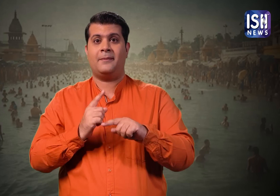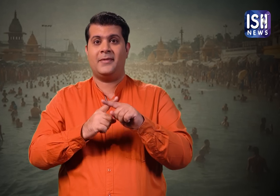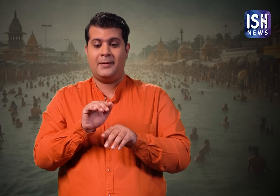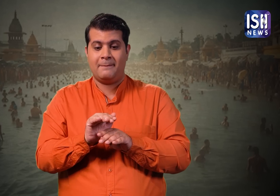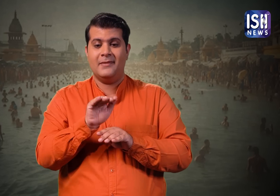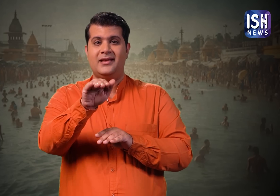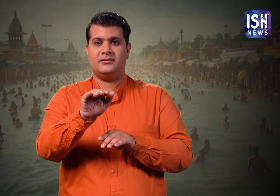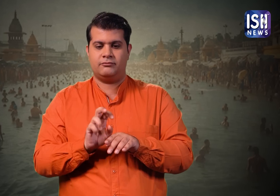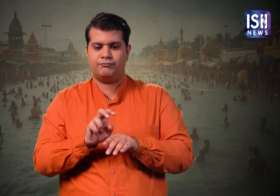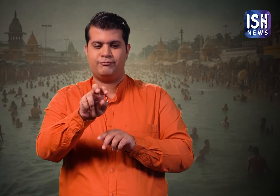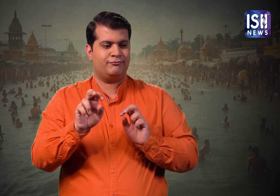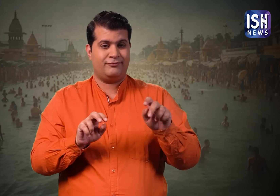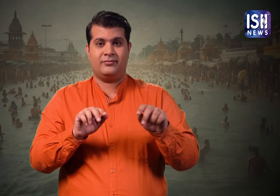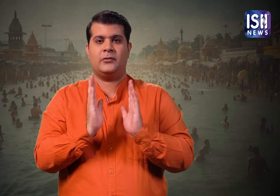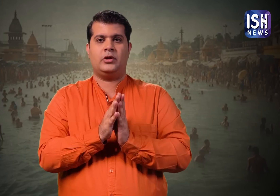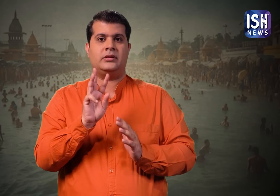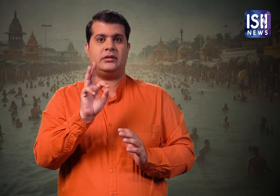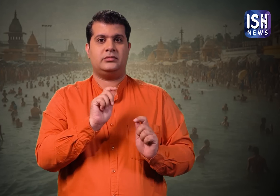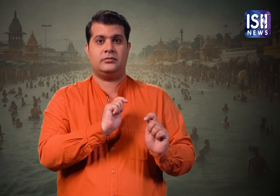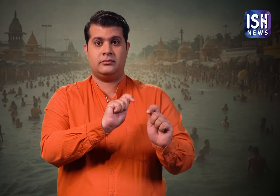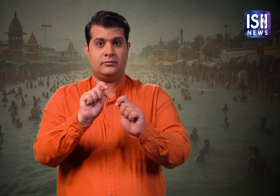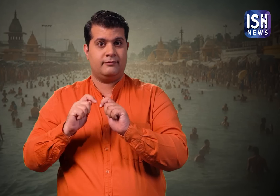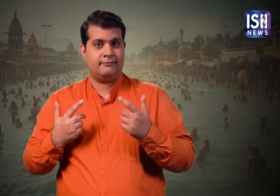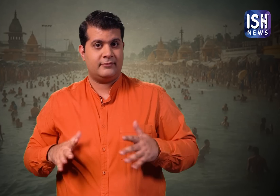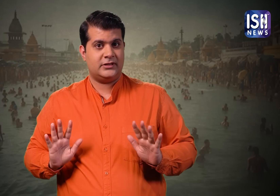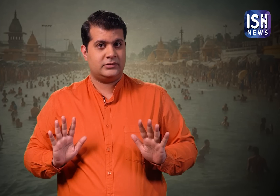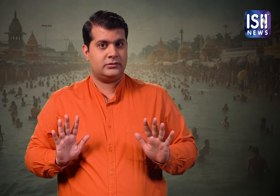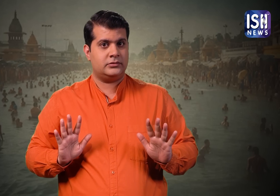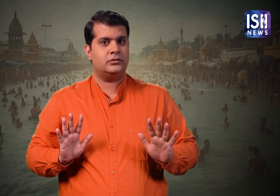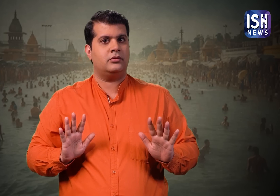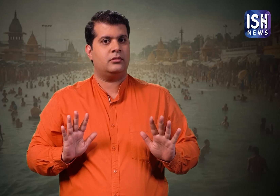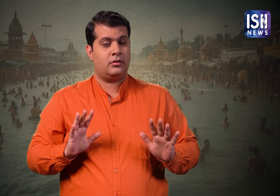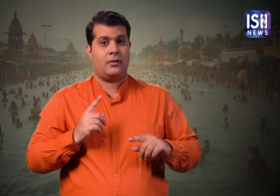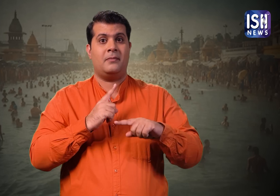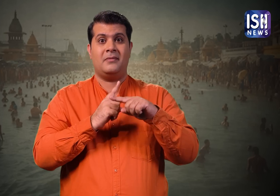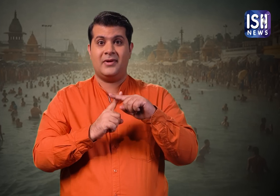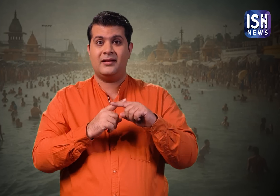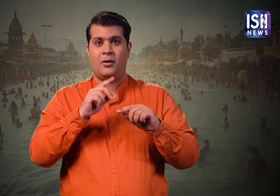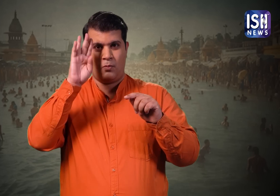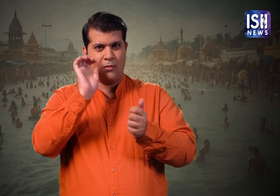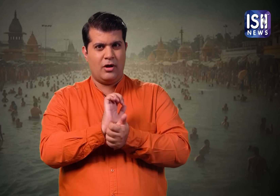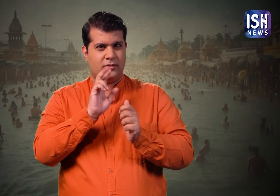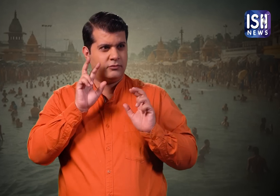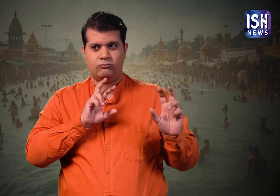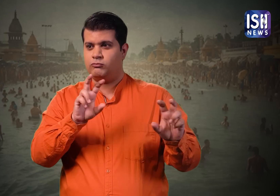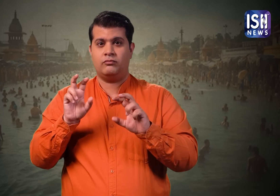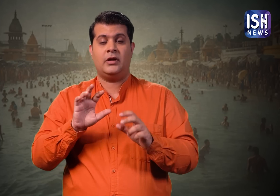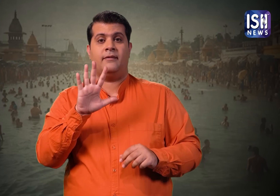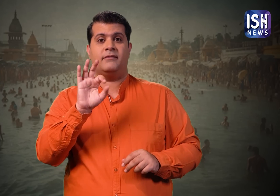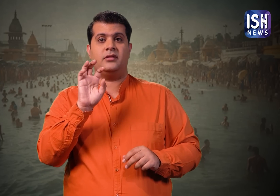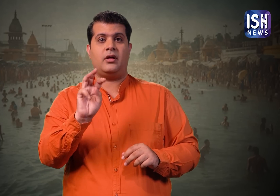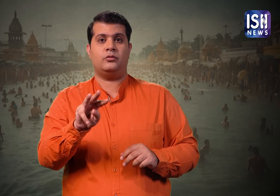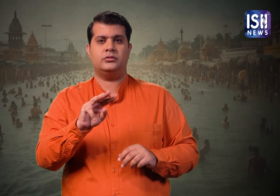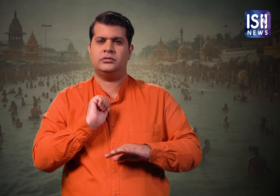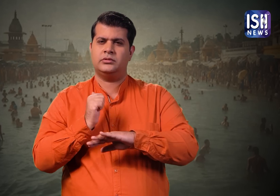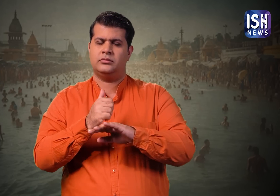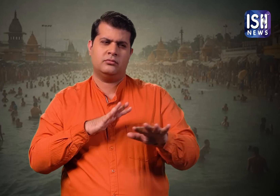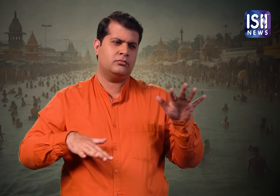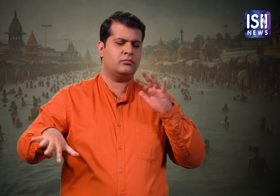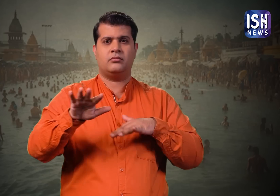30 new bridges have been constructed and 50,000 police personnel have been deployed at the location.